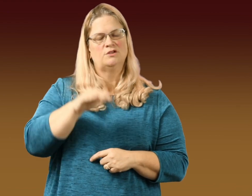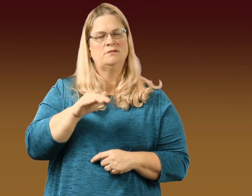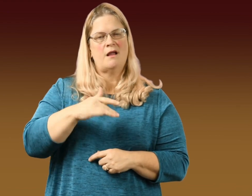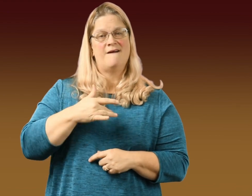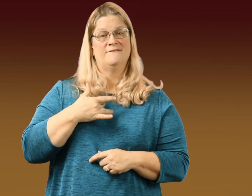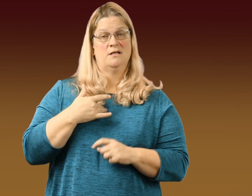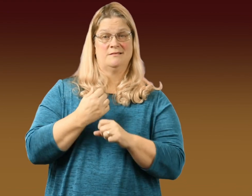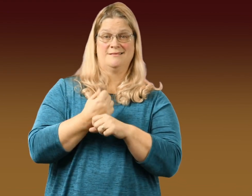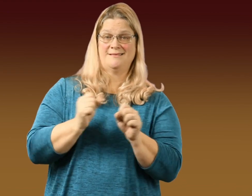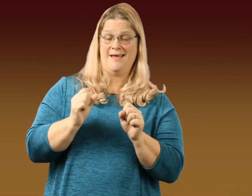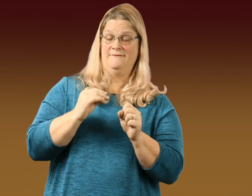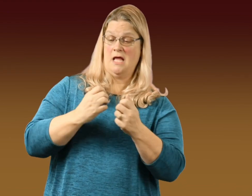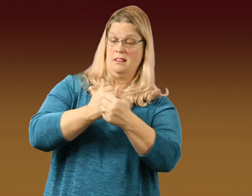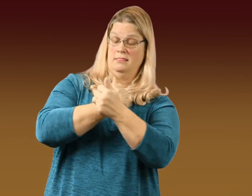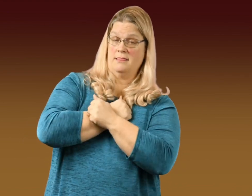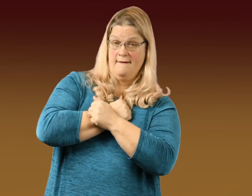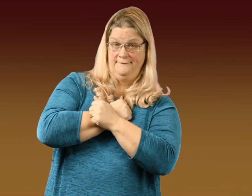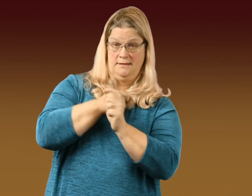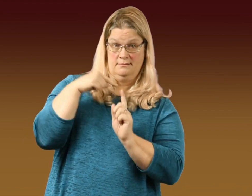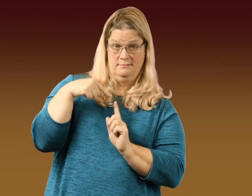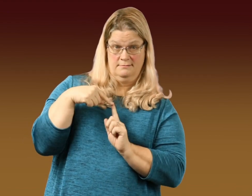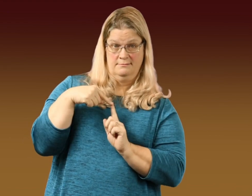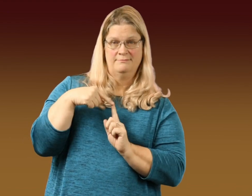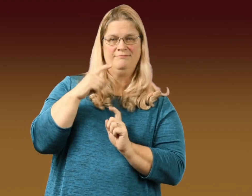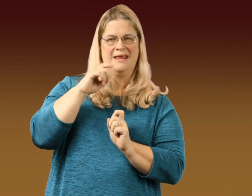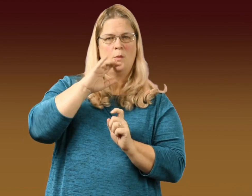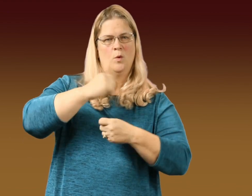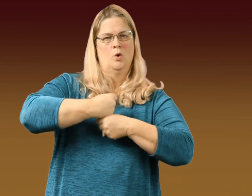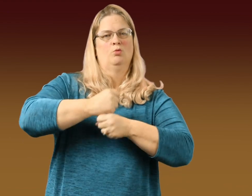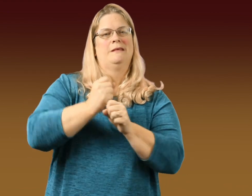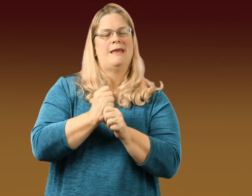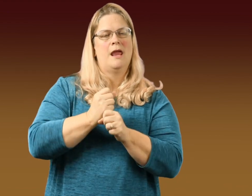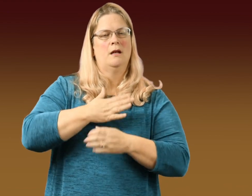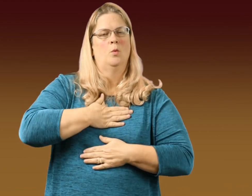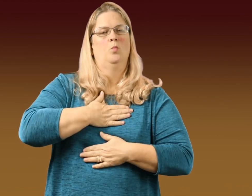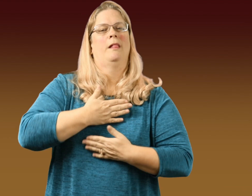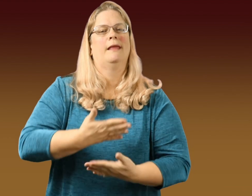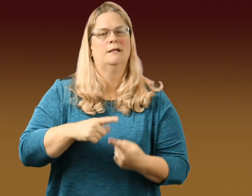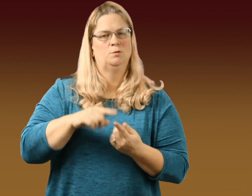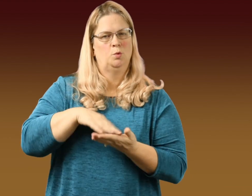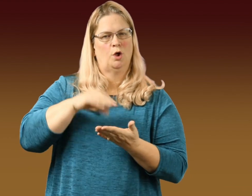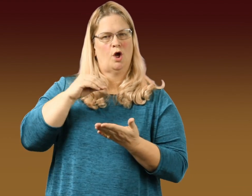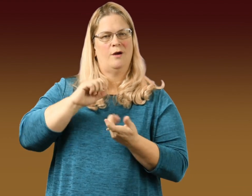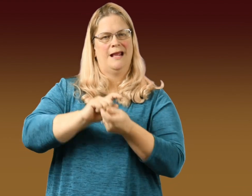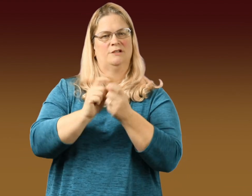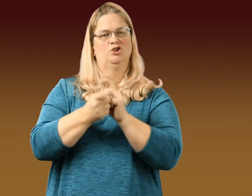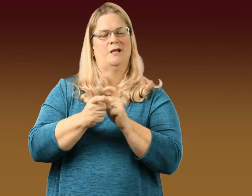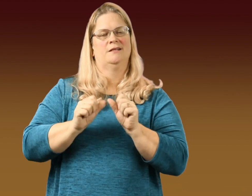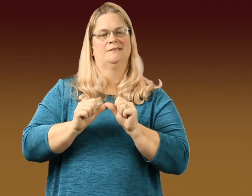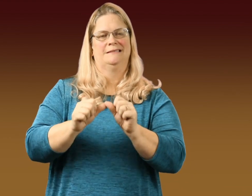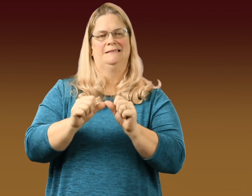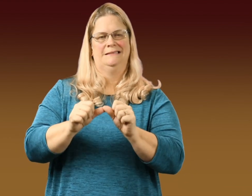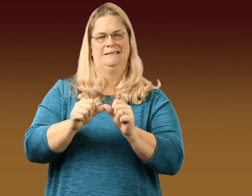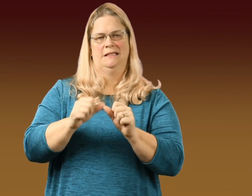If a child feels safe and loved, it will create a willingness for them to learn